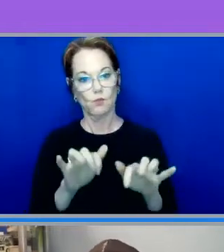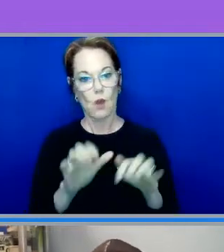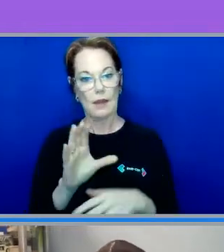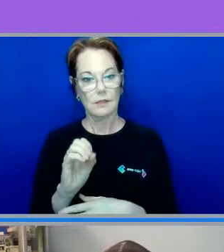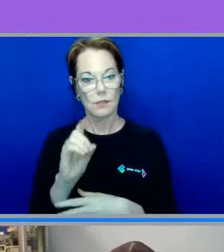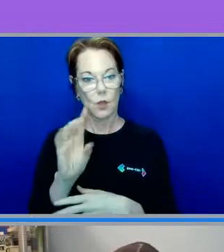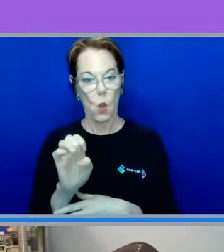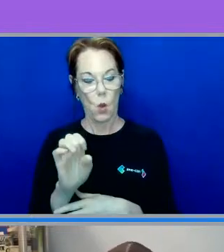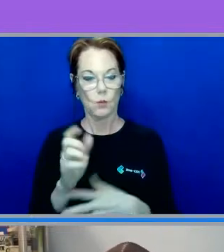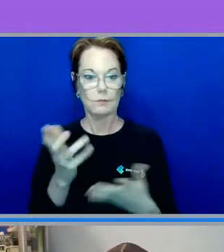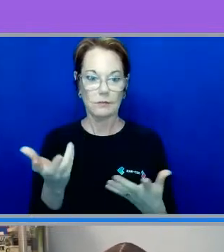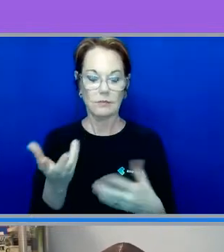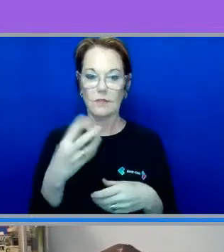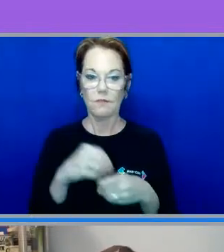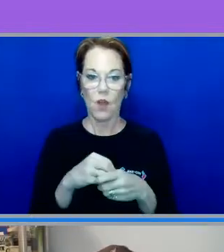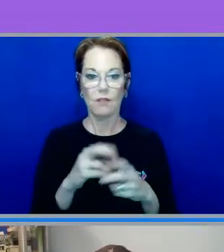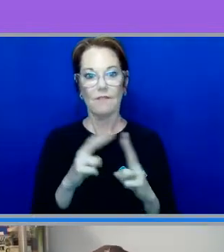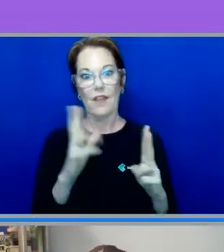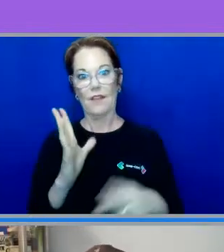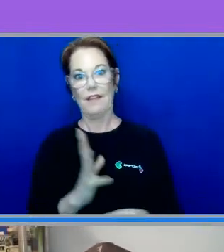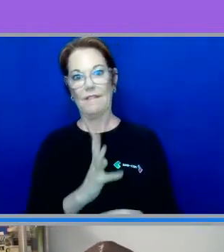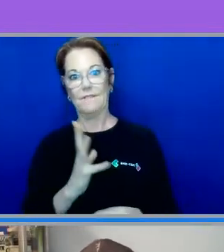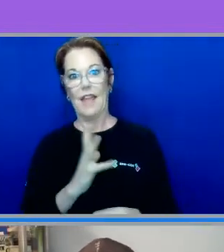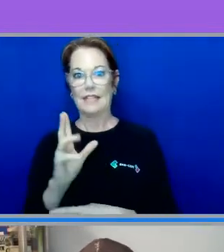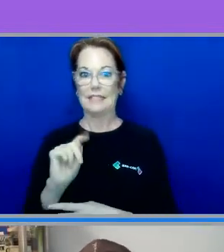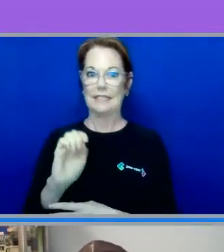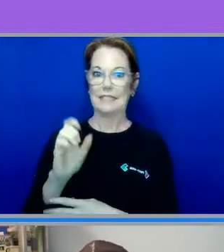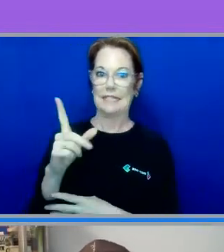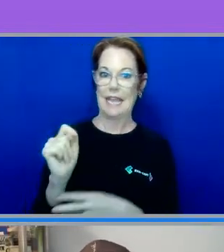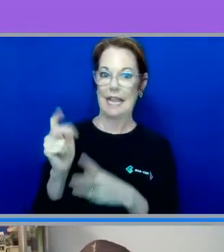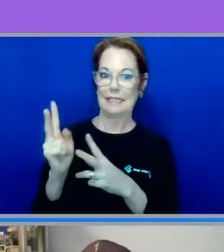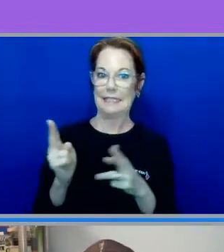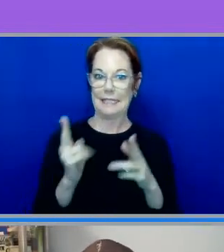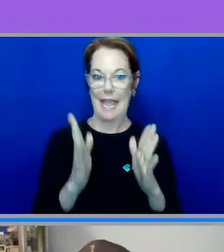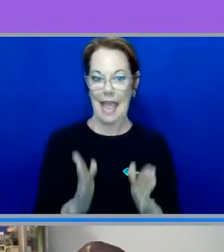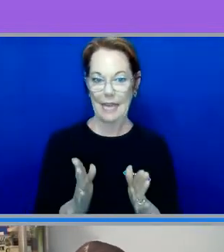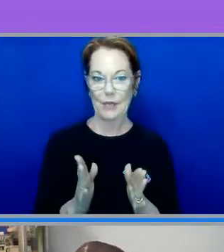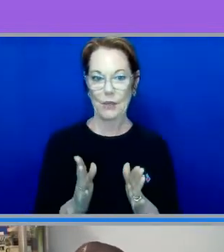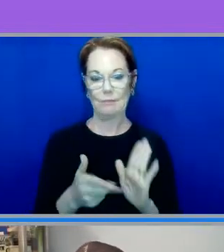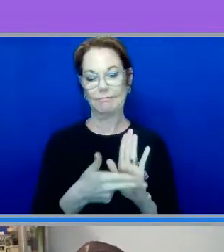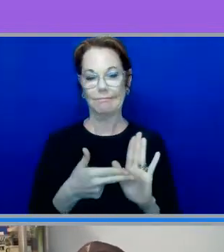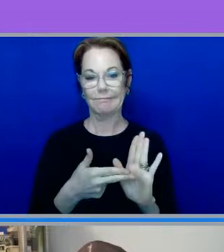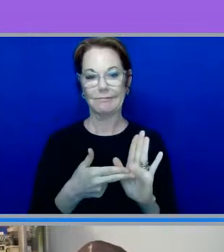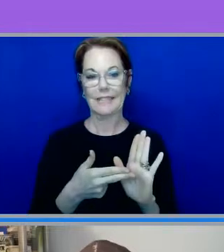This usually involves a very fancy text editor known as an